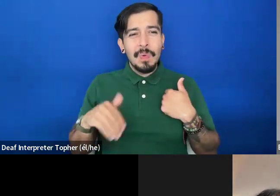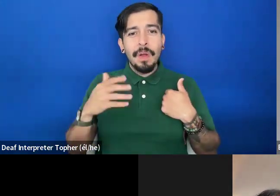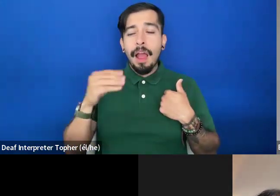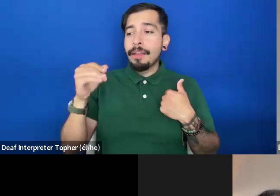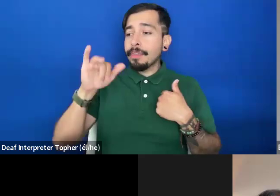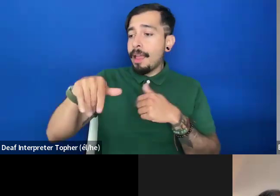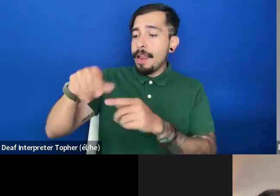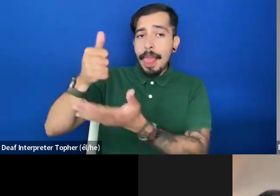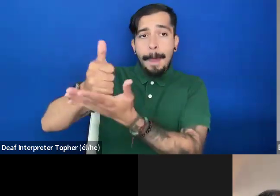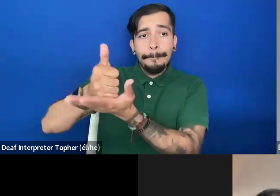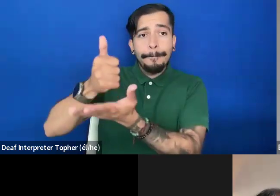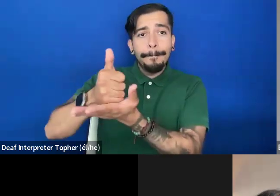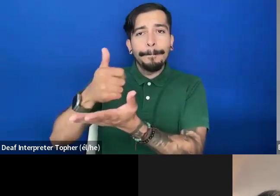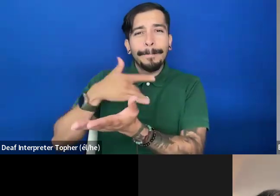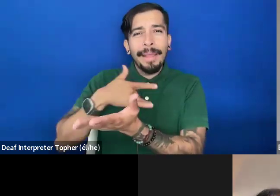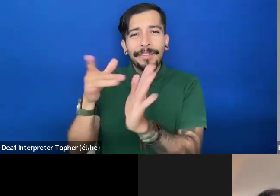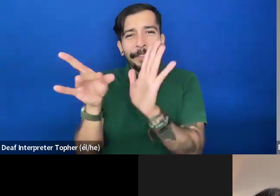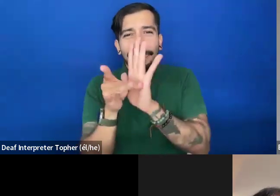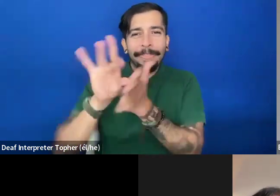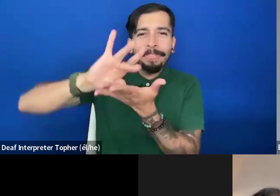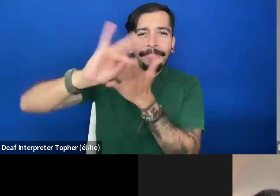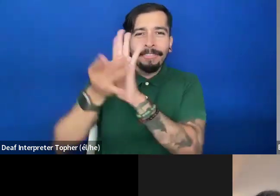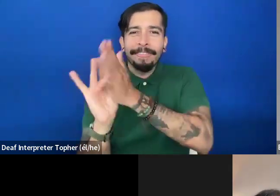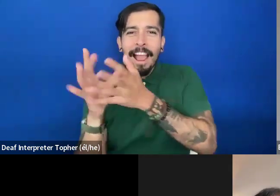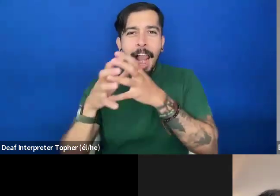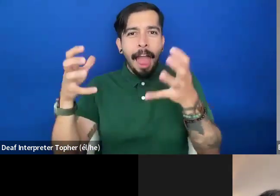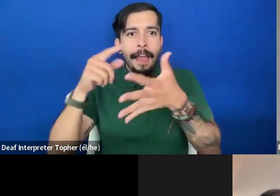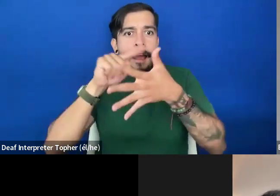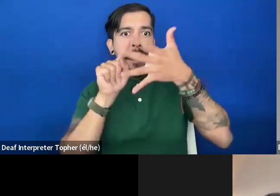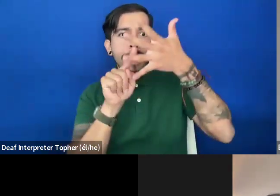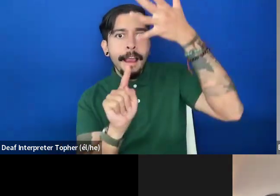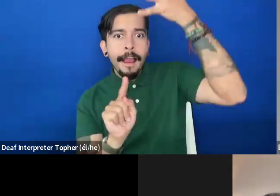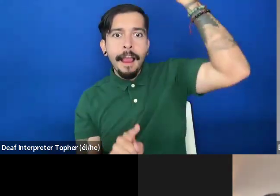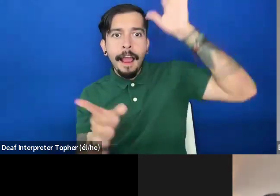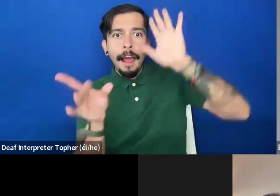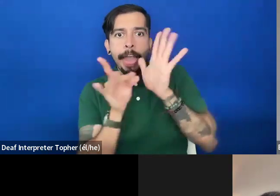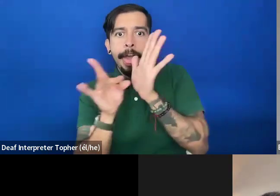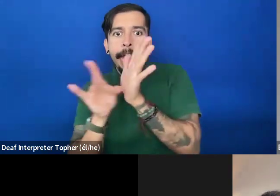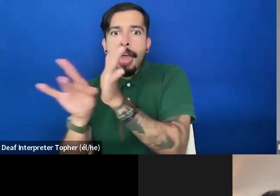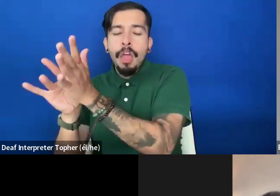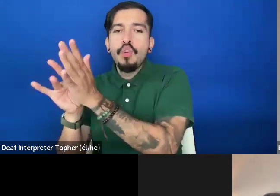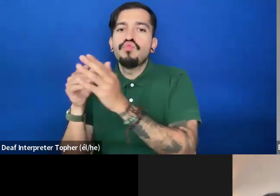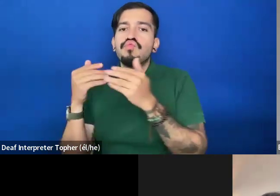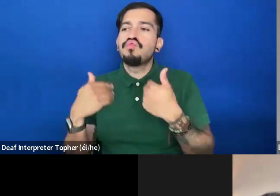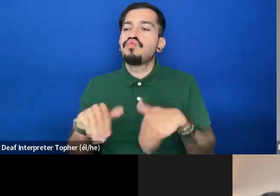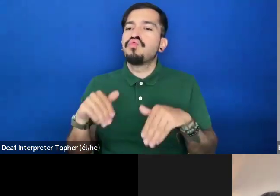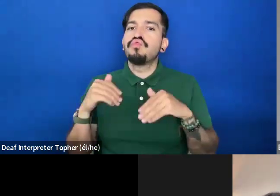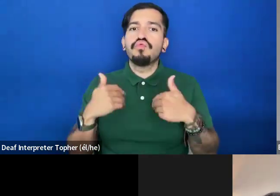makes us jump through loops and hoops just to receive care that we deserve, that we are entitled to.